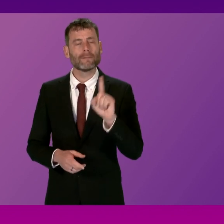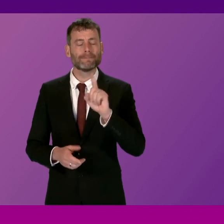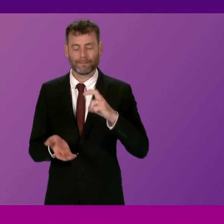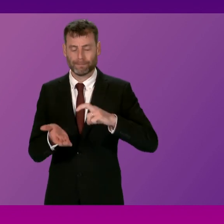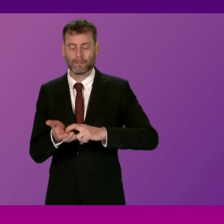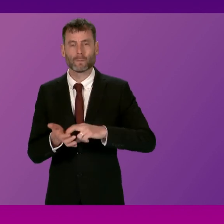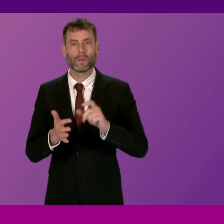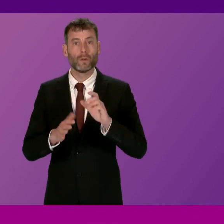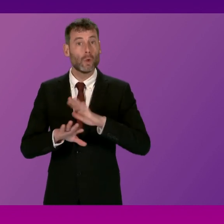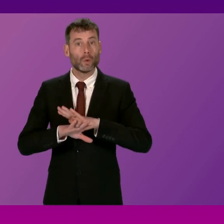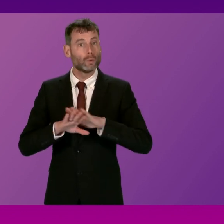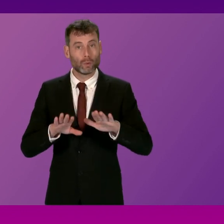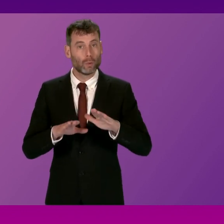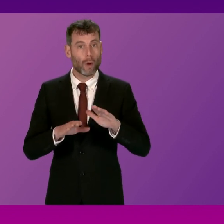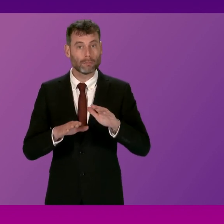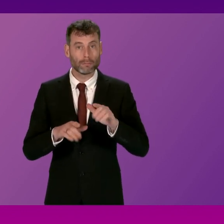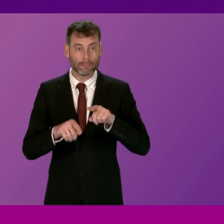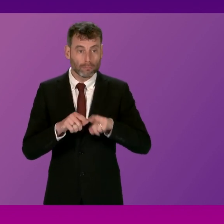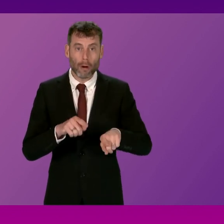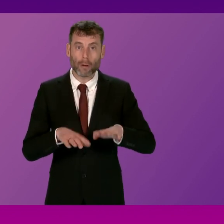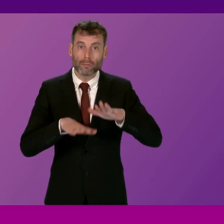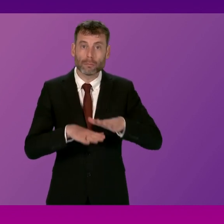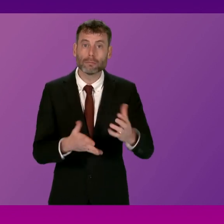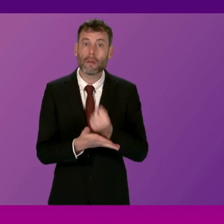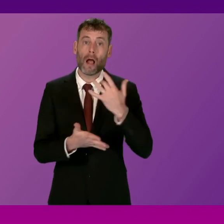placed on her during her stay in hospital.